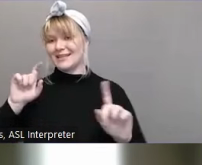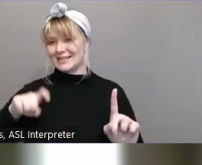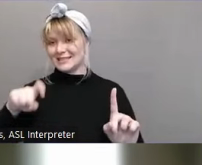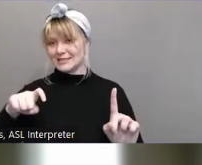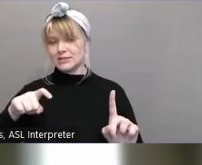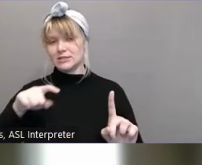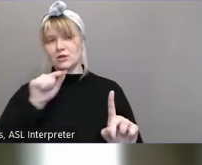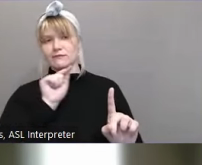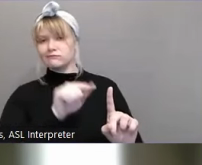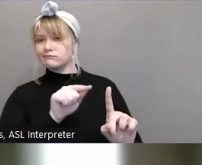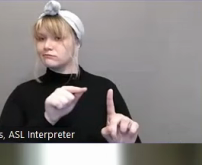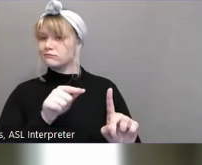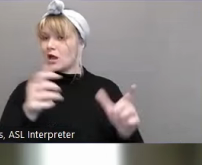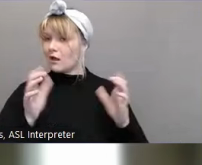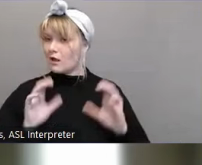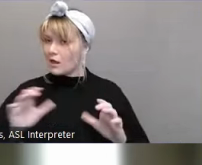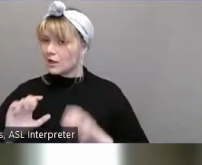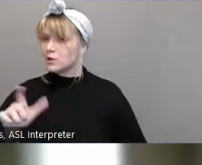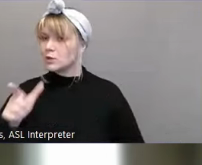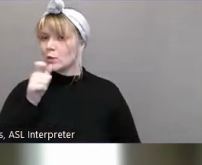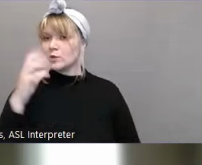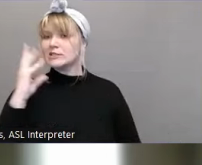those experiencing homelessness and living with disabilities.